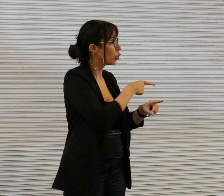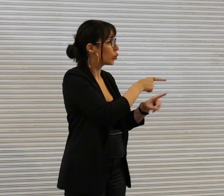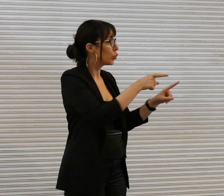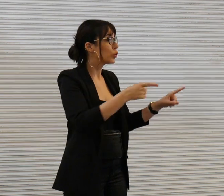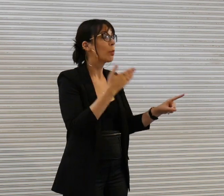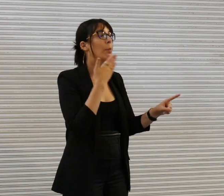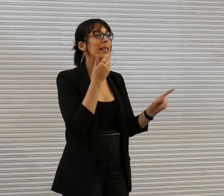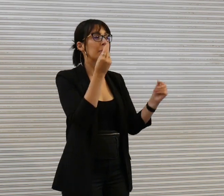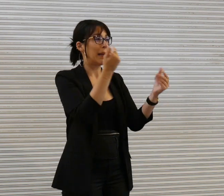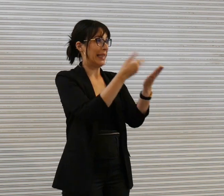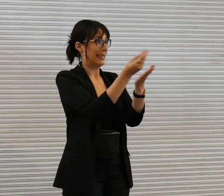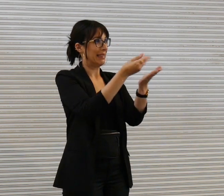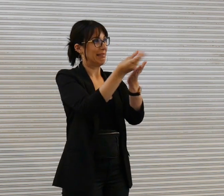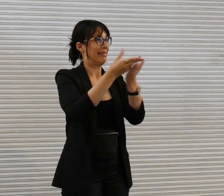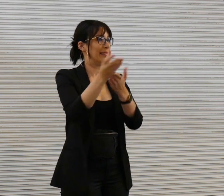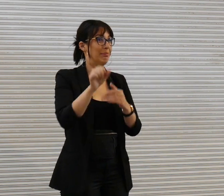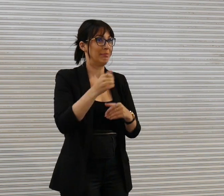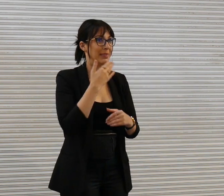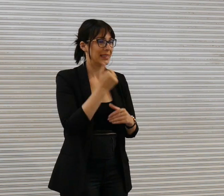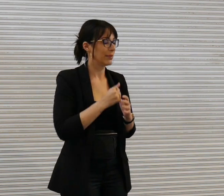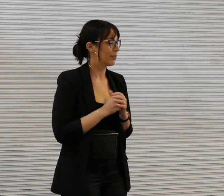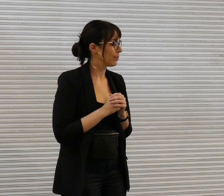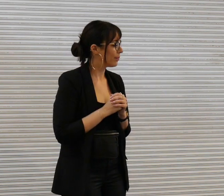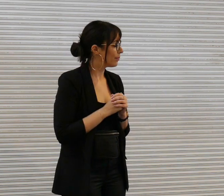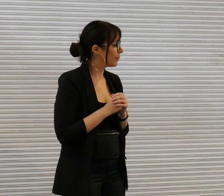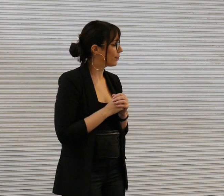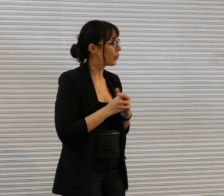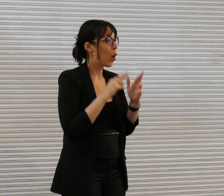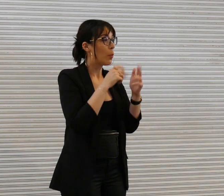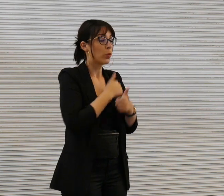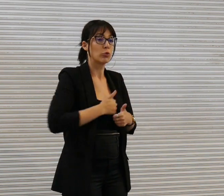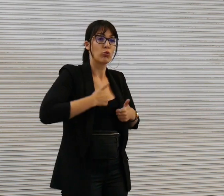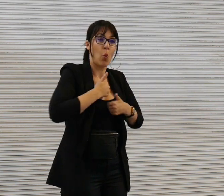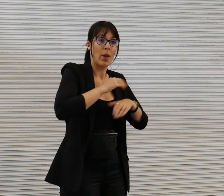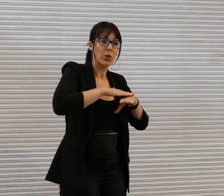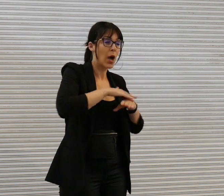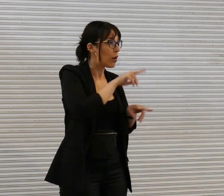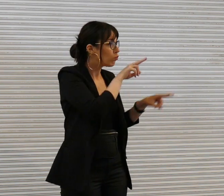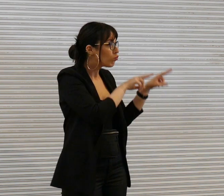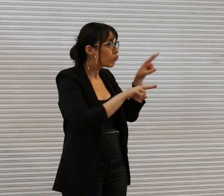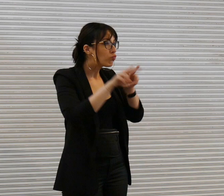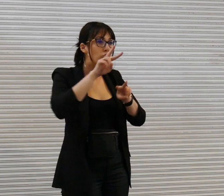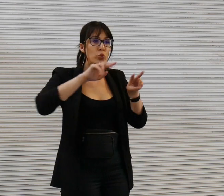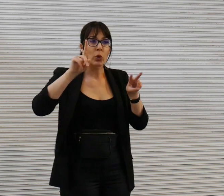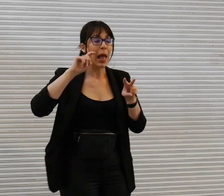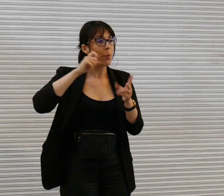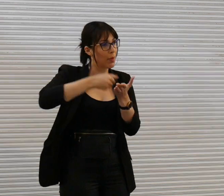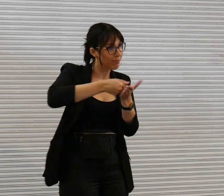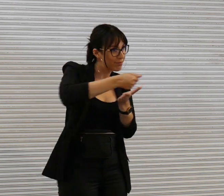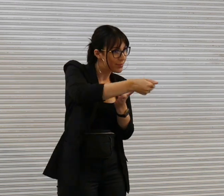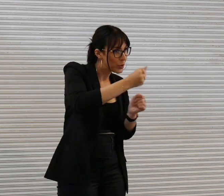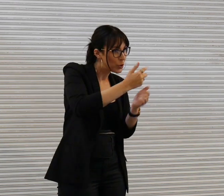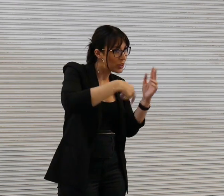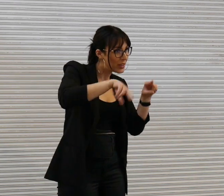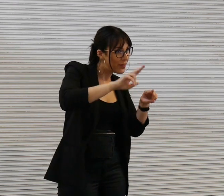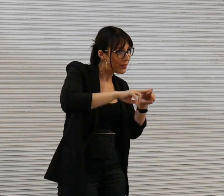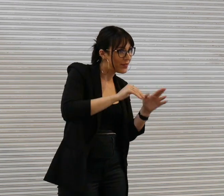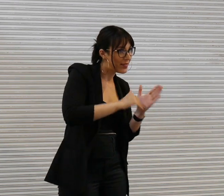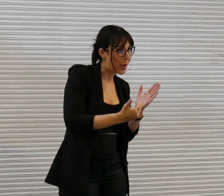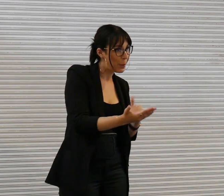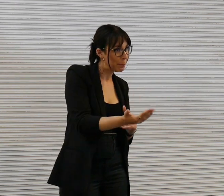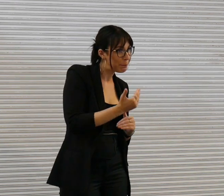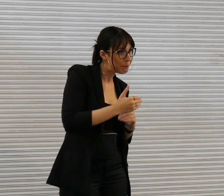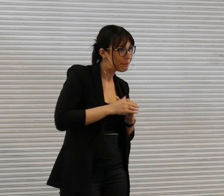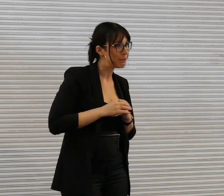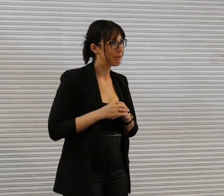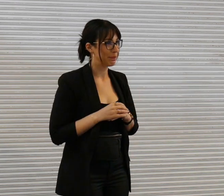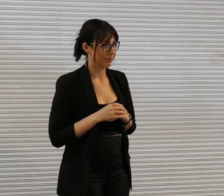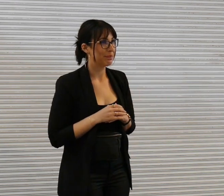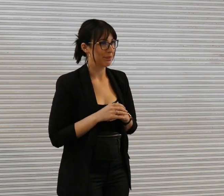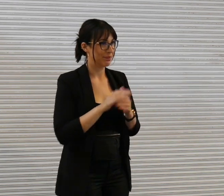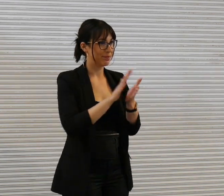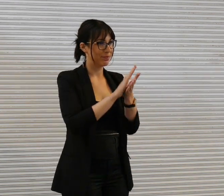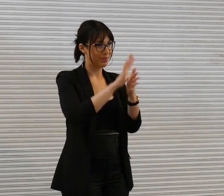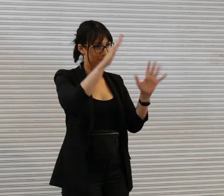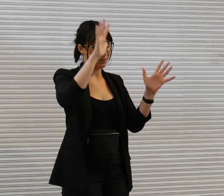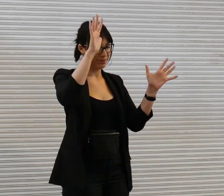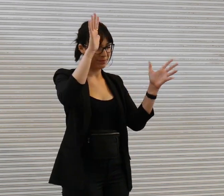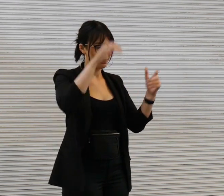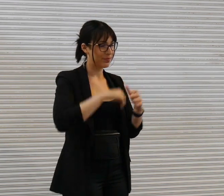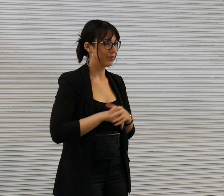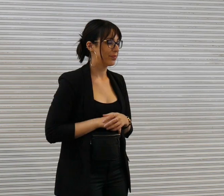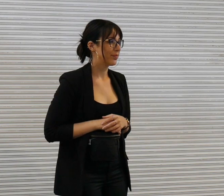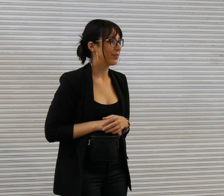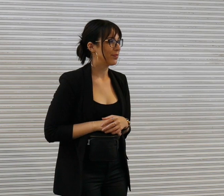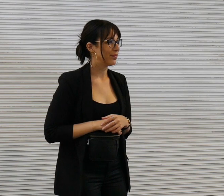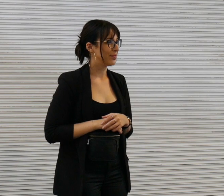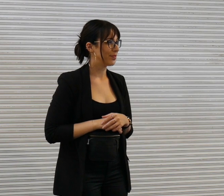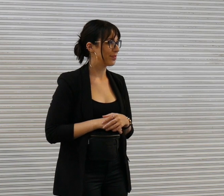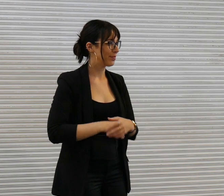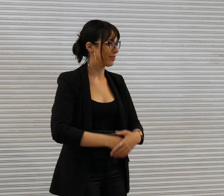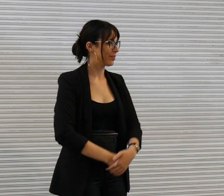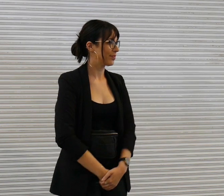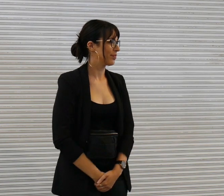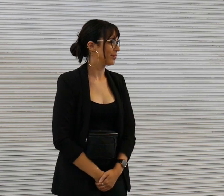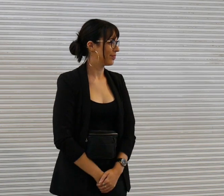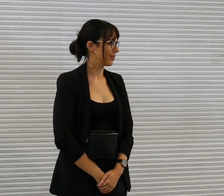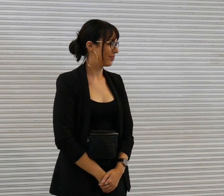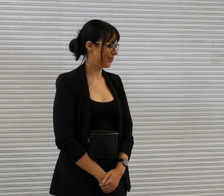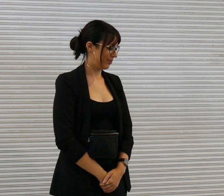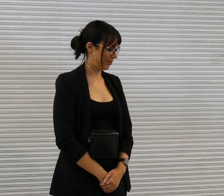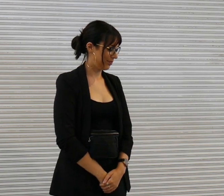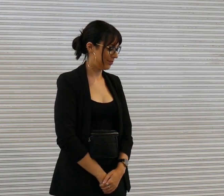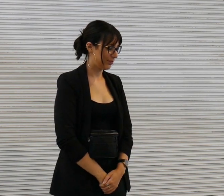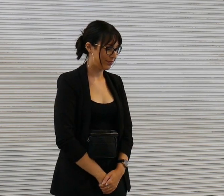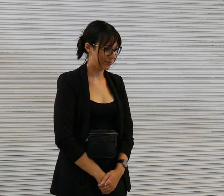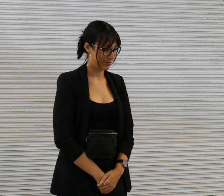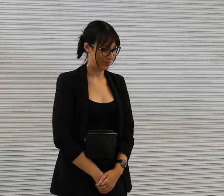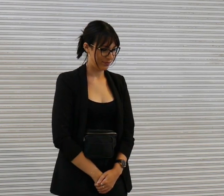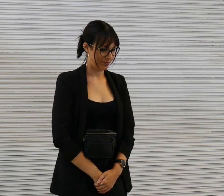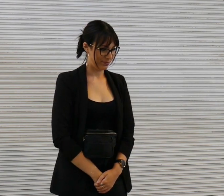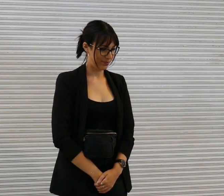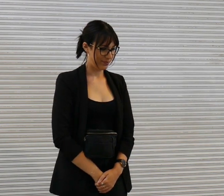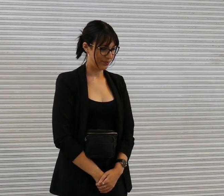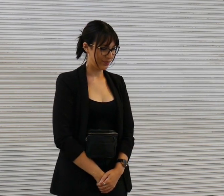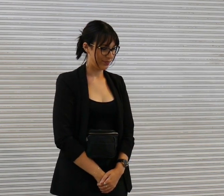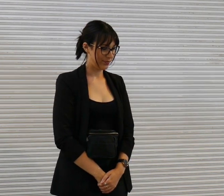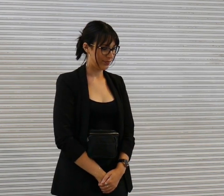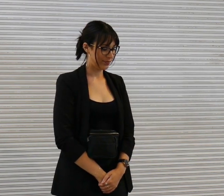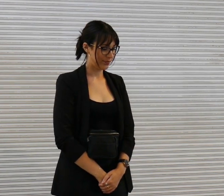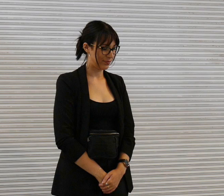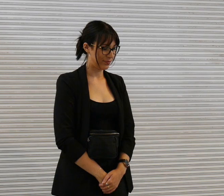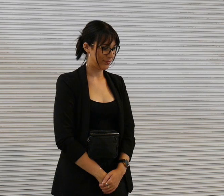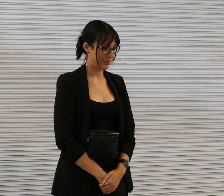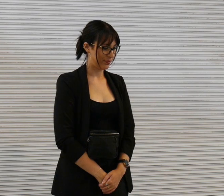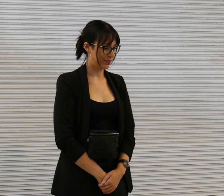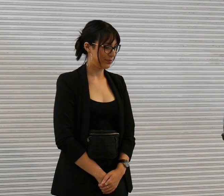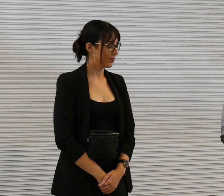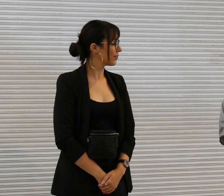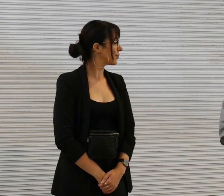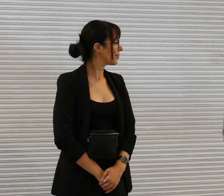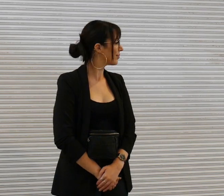up and I hope you enjoy your time here today and I'm going to hand over to Geoff Robinson.